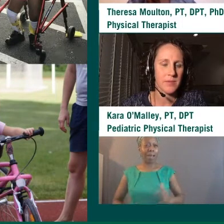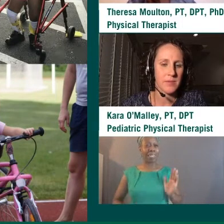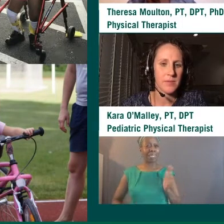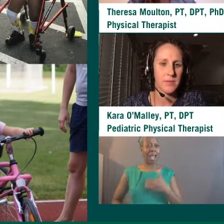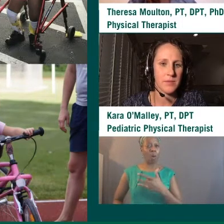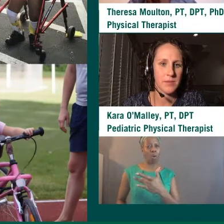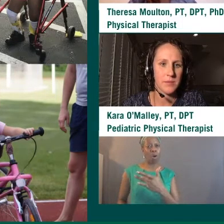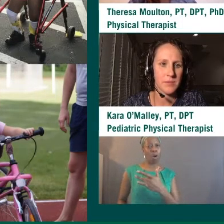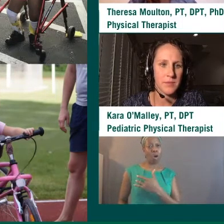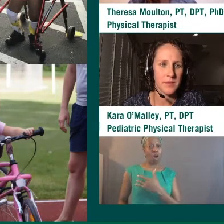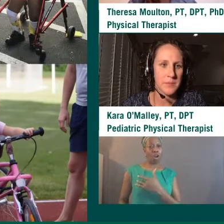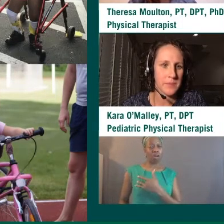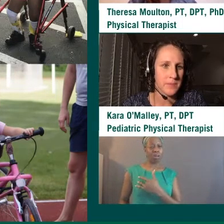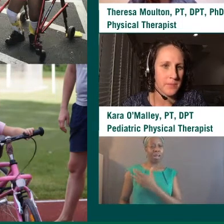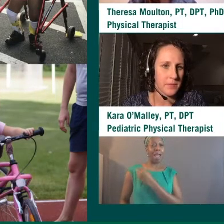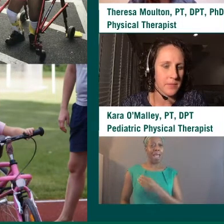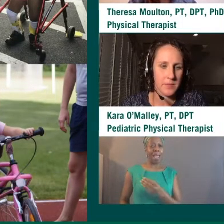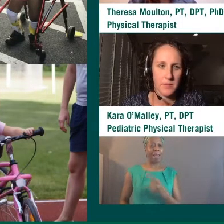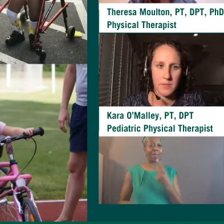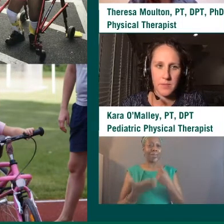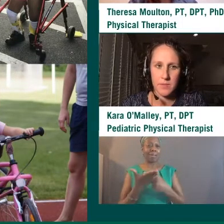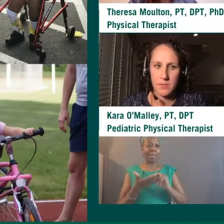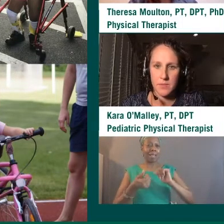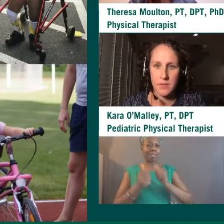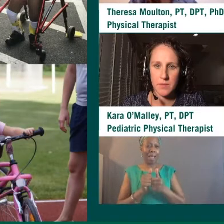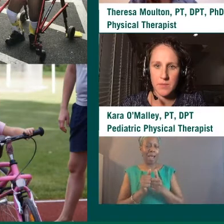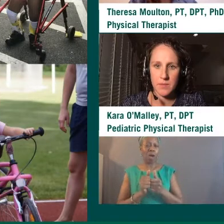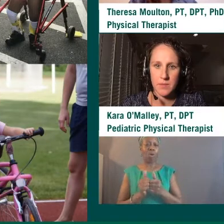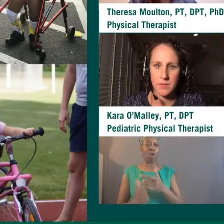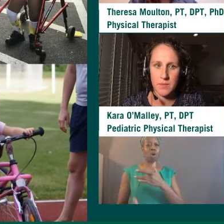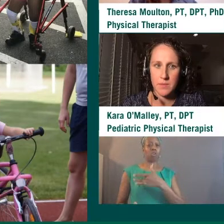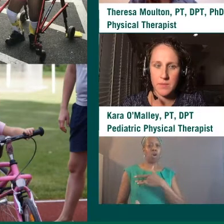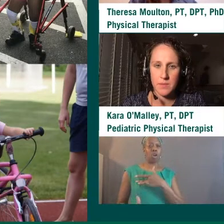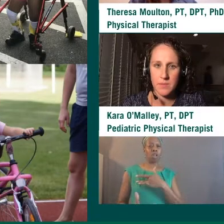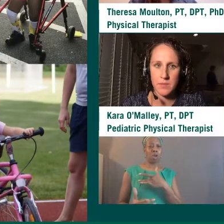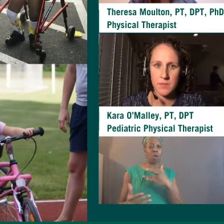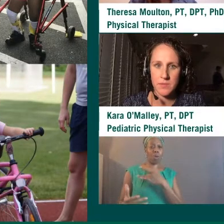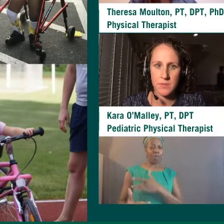And so we like what Cara did, with some of the other muscles of our body.